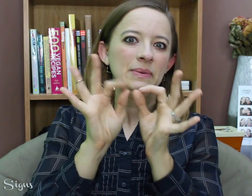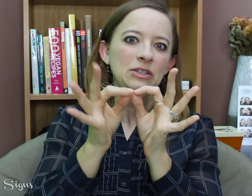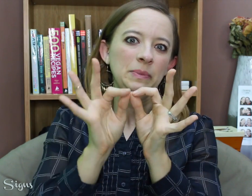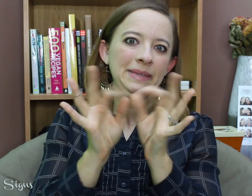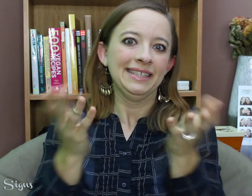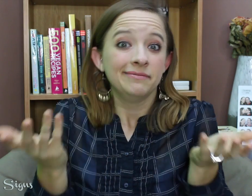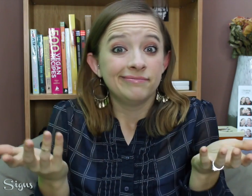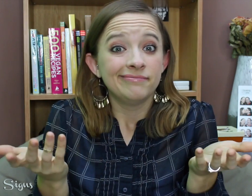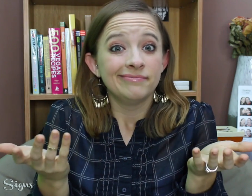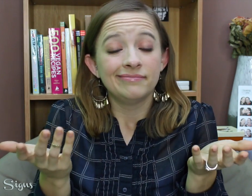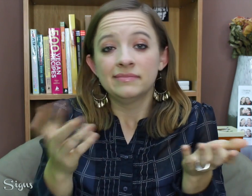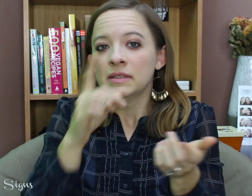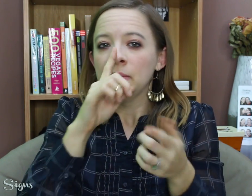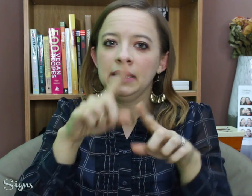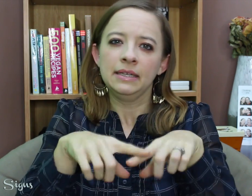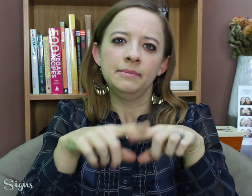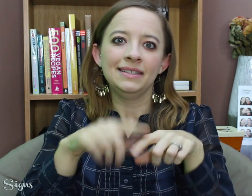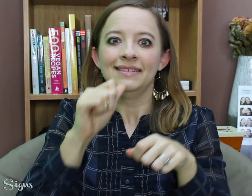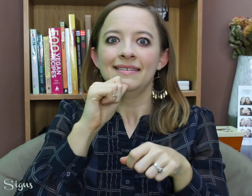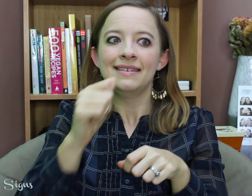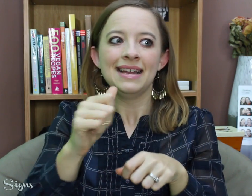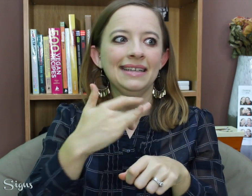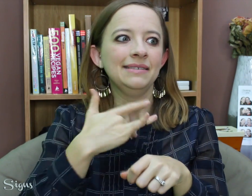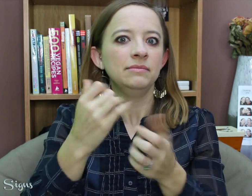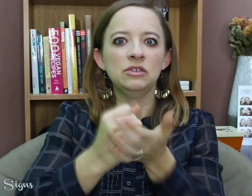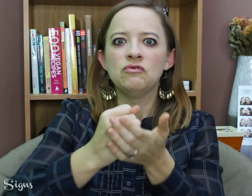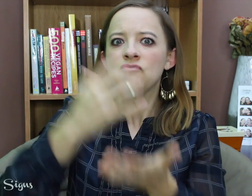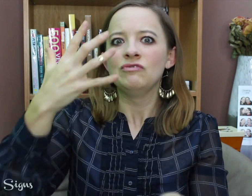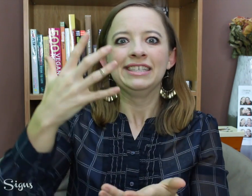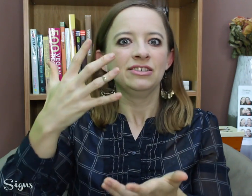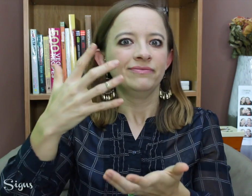and my cats through interpreting. But again its just really gonna depend.